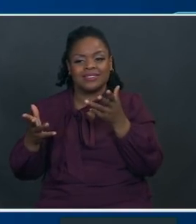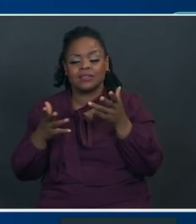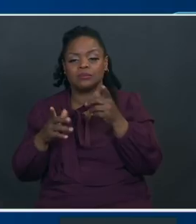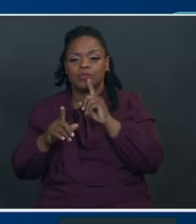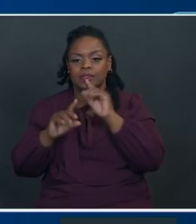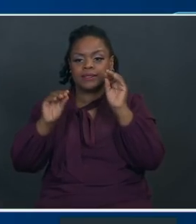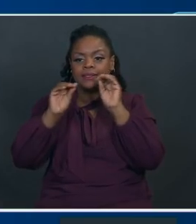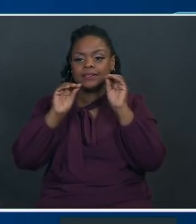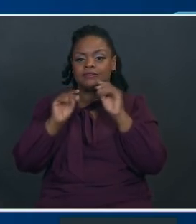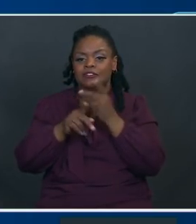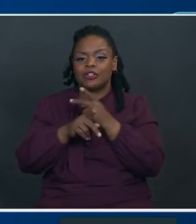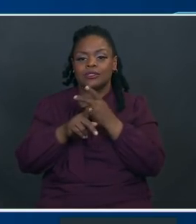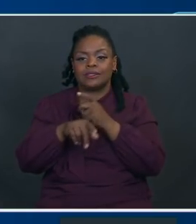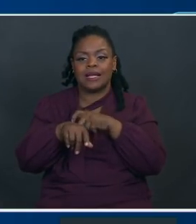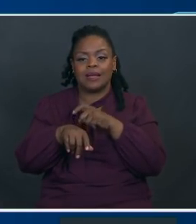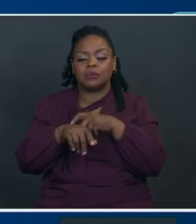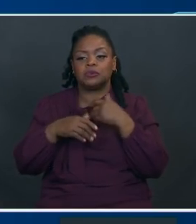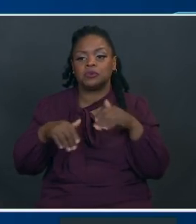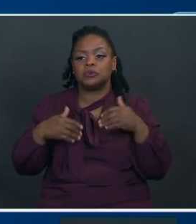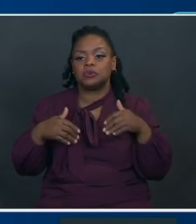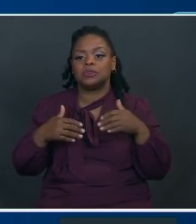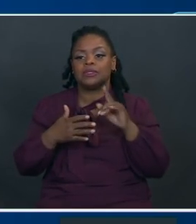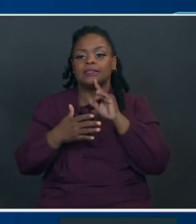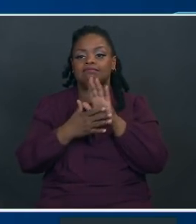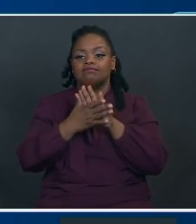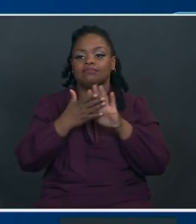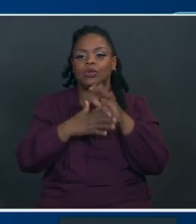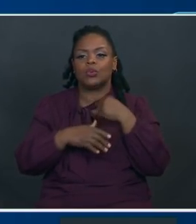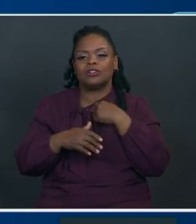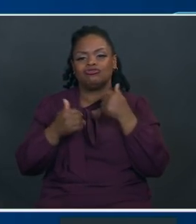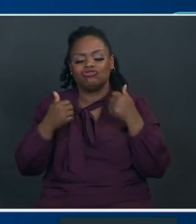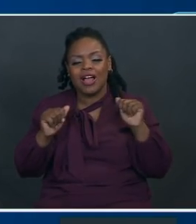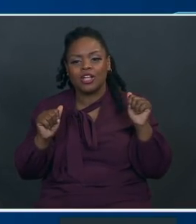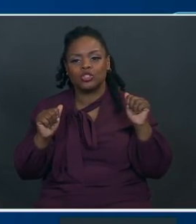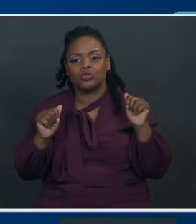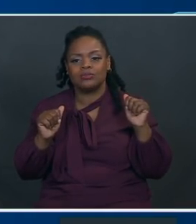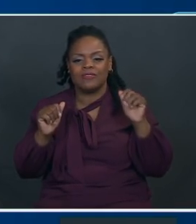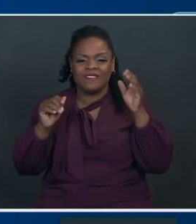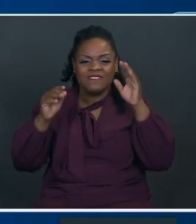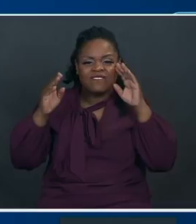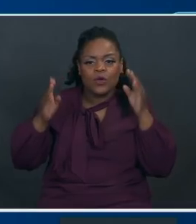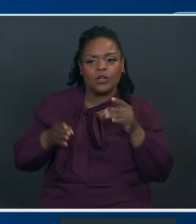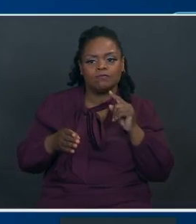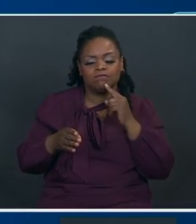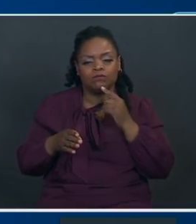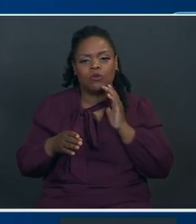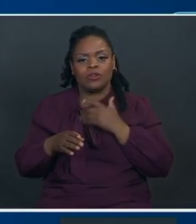is going to make sure that we can tighten up the timelines, understand where in the pipeline the vaccine actually is